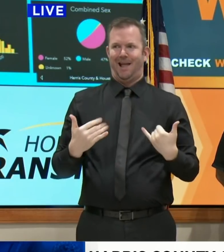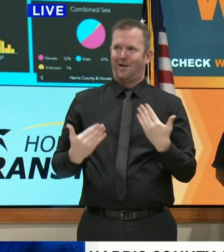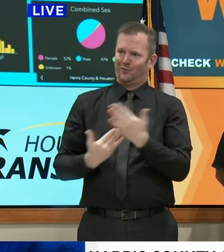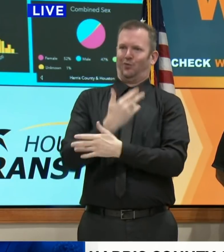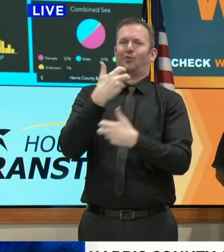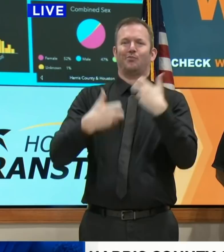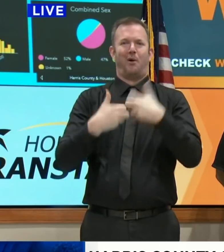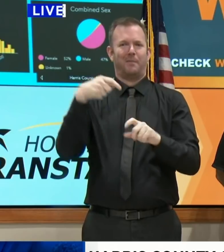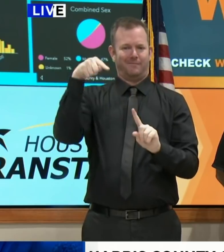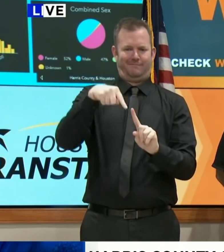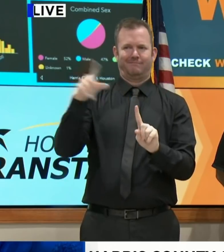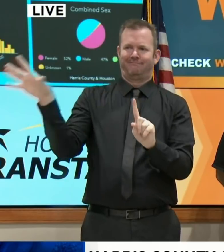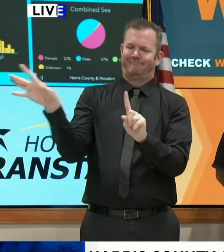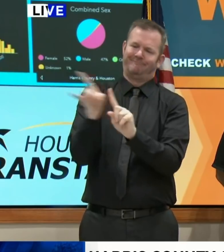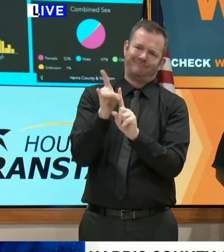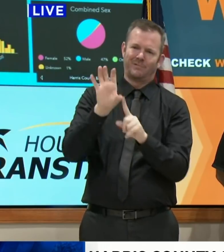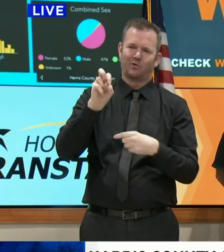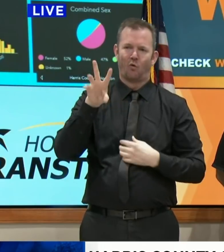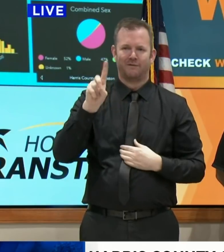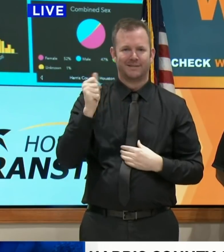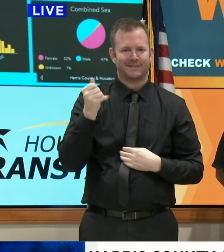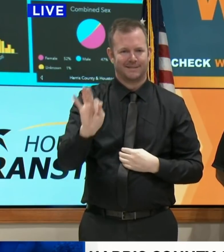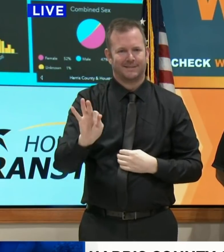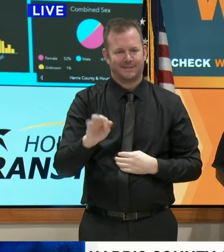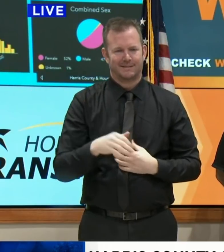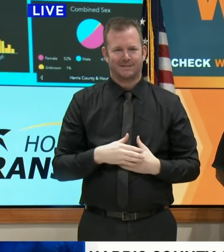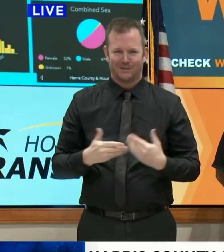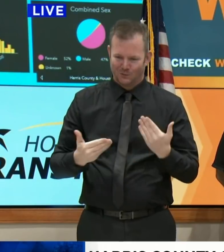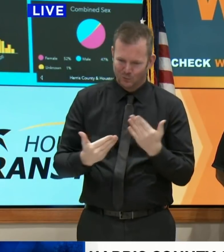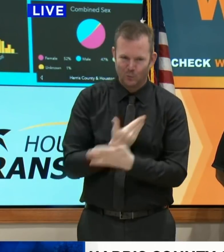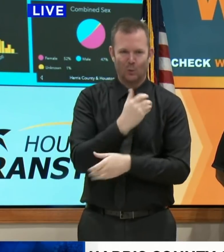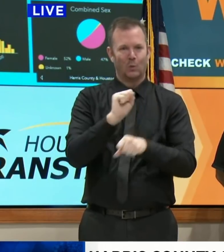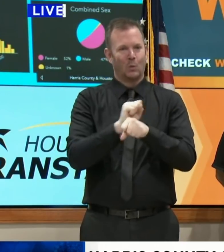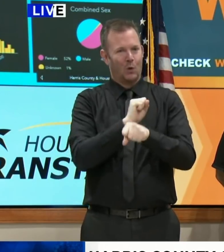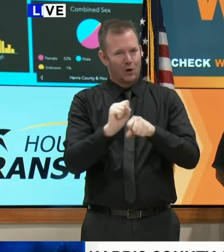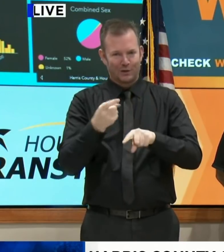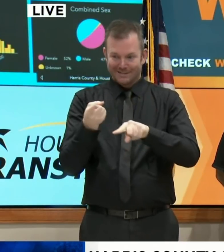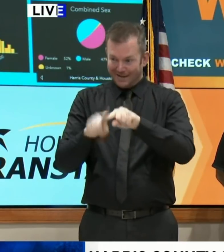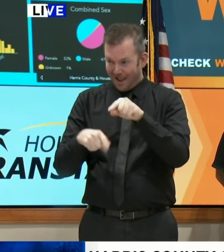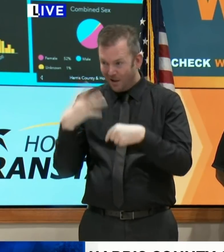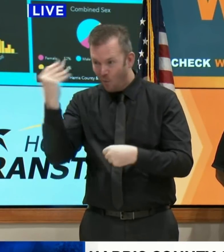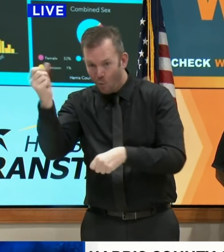on equitable flood protection and all all of these issues and all all of these issues have come to the forefront, have come to the forefront, we’ve got folks who can’t we’ve got folks who can’t access test site because of the